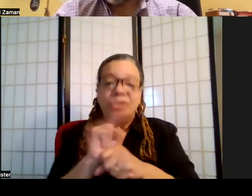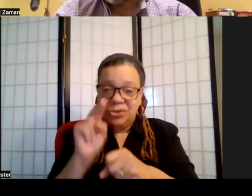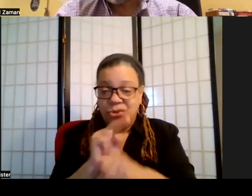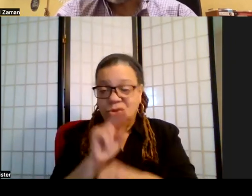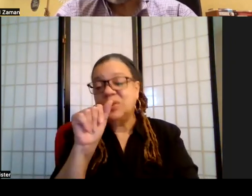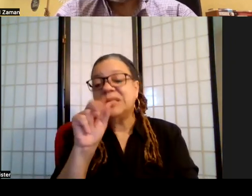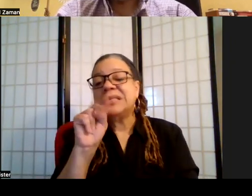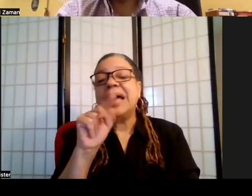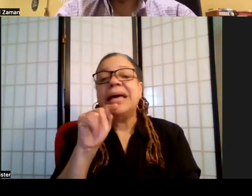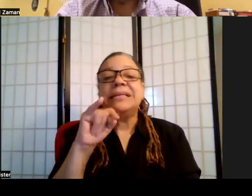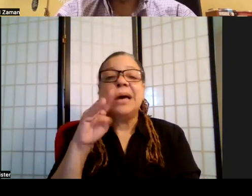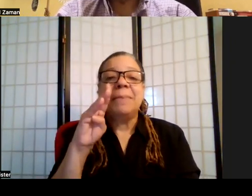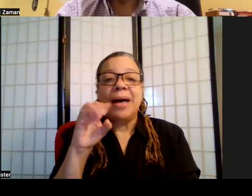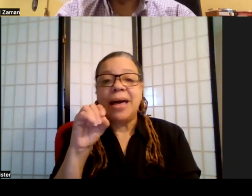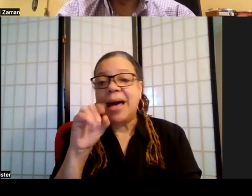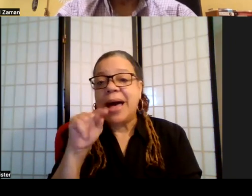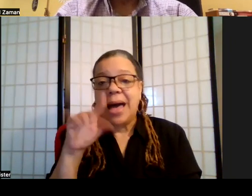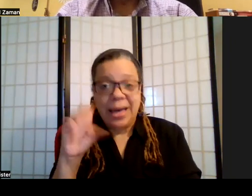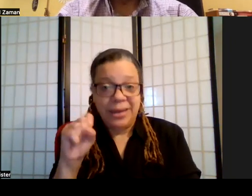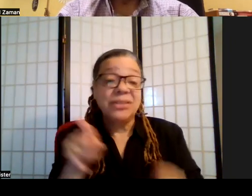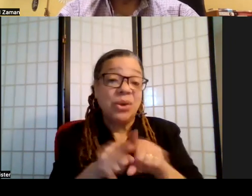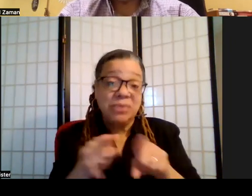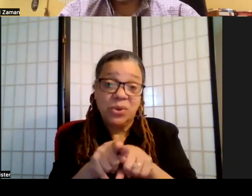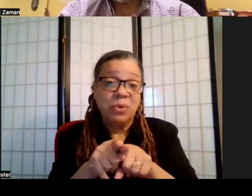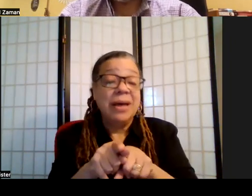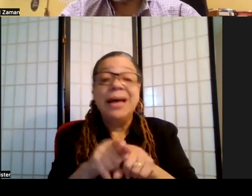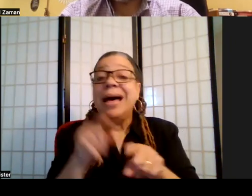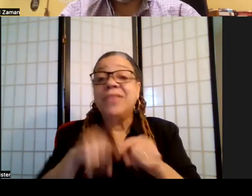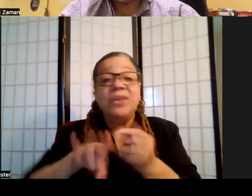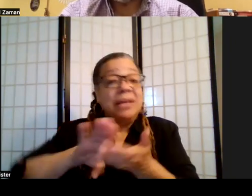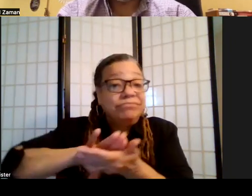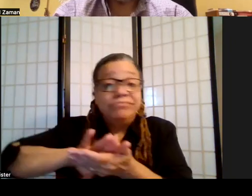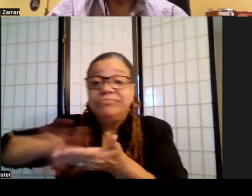very, very seriously. I think we cannot simply, uh, brush it aside as a matter of fact. In this country,